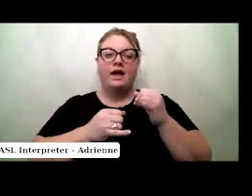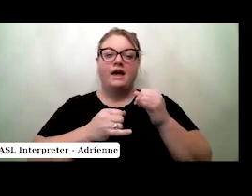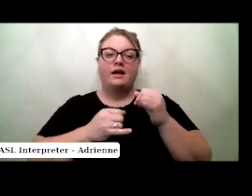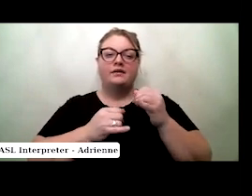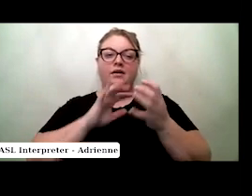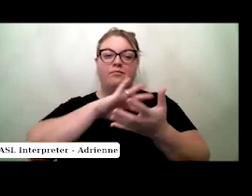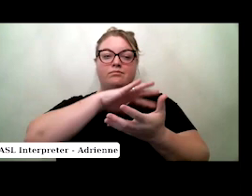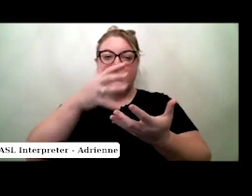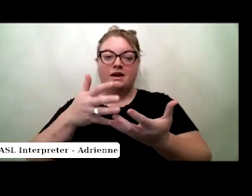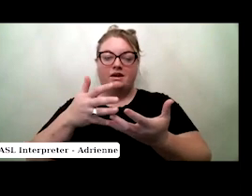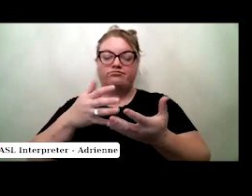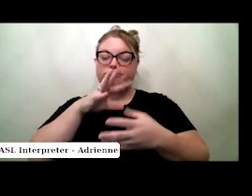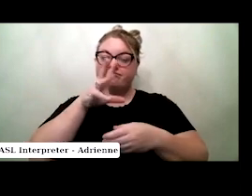Includes a set of recommendations.